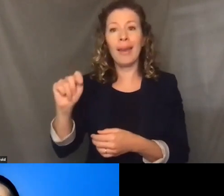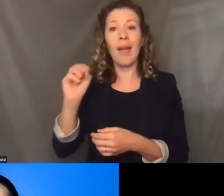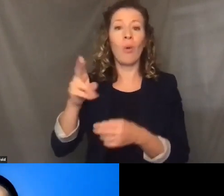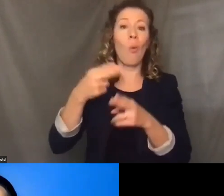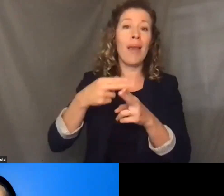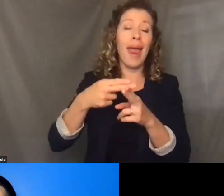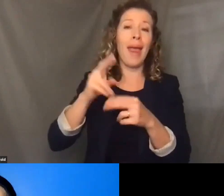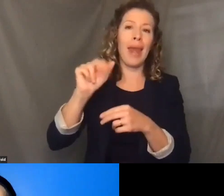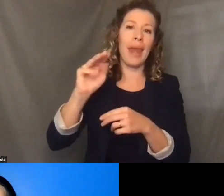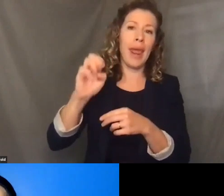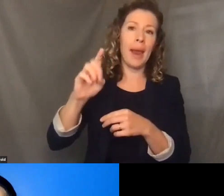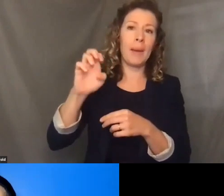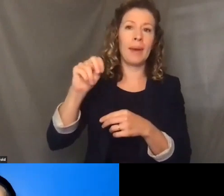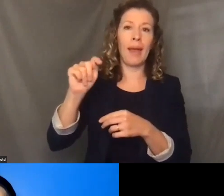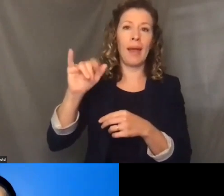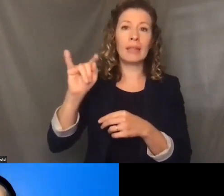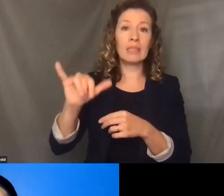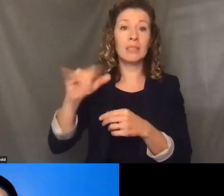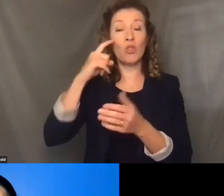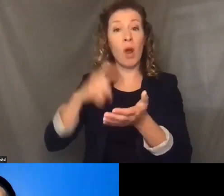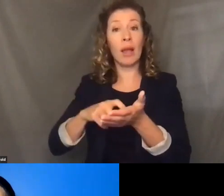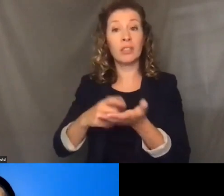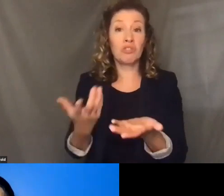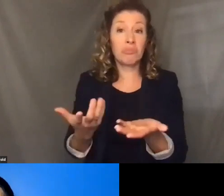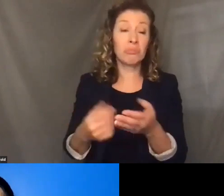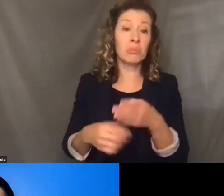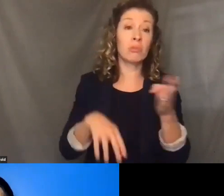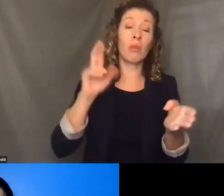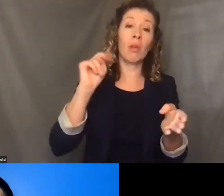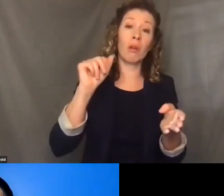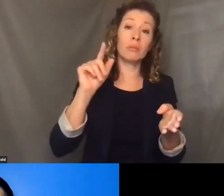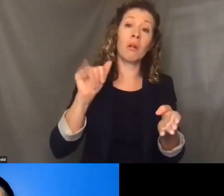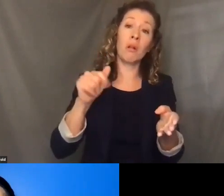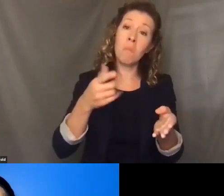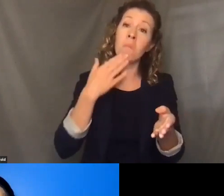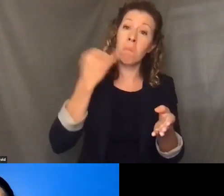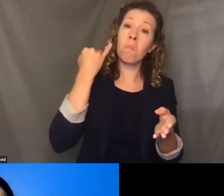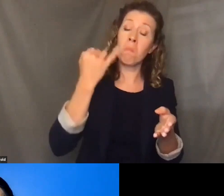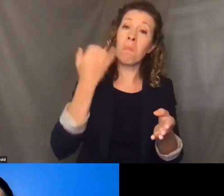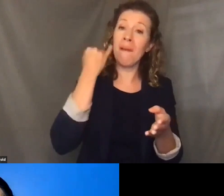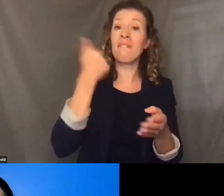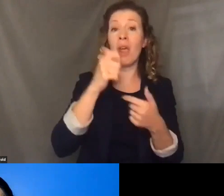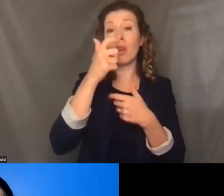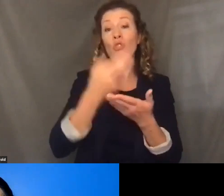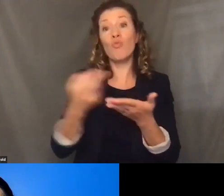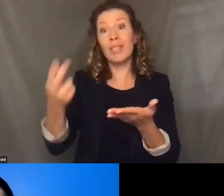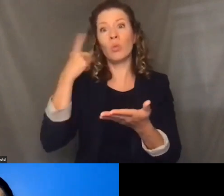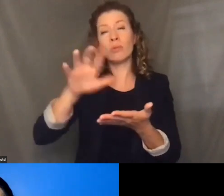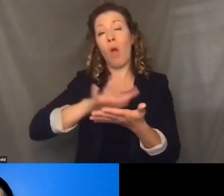Natalia Levshina: oh that would be interesting yes if there are any resources for all these languages that would be great